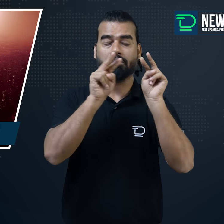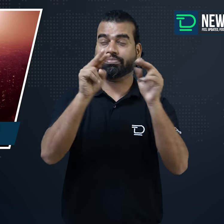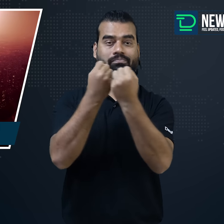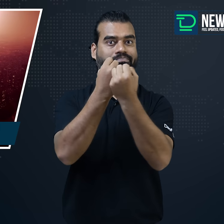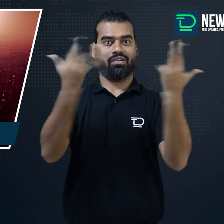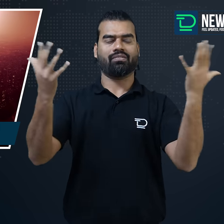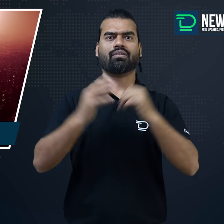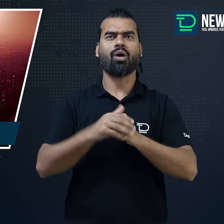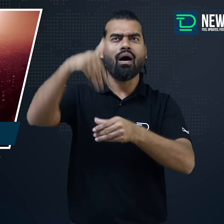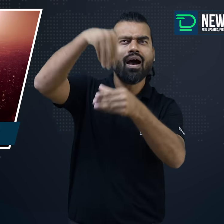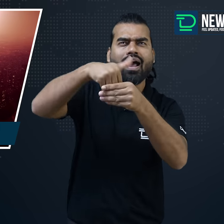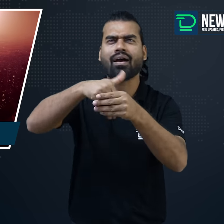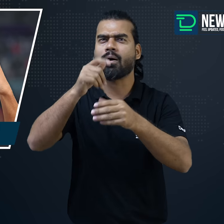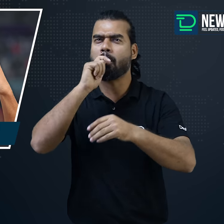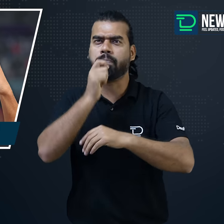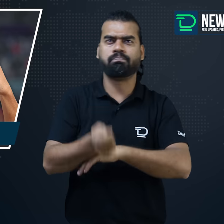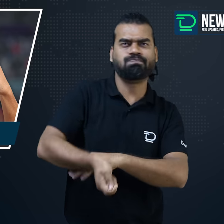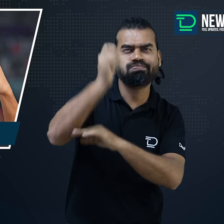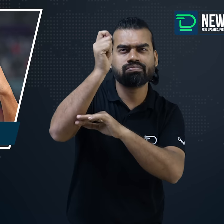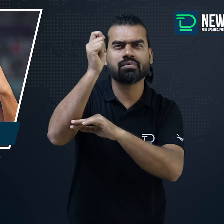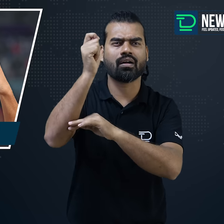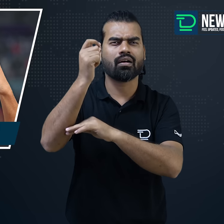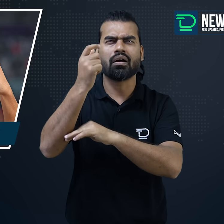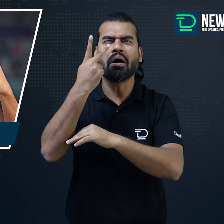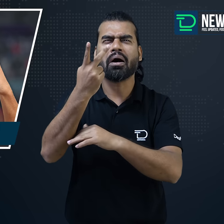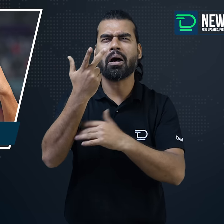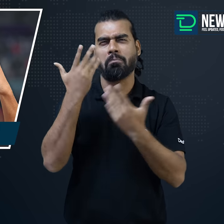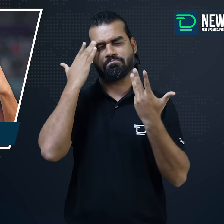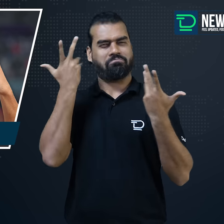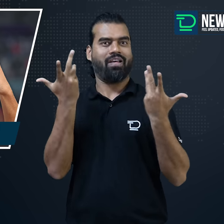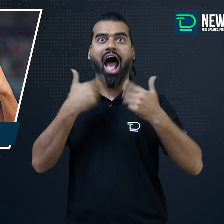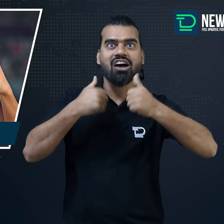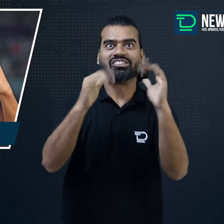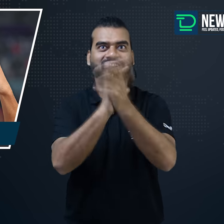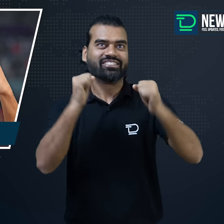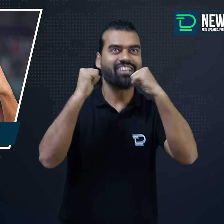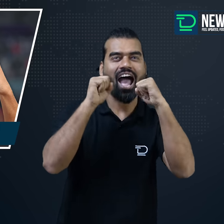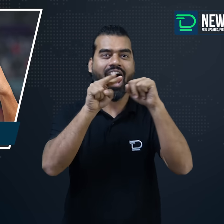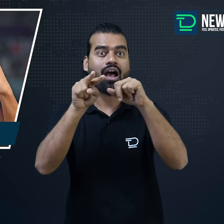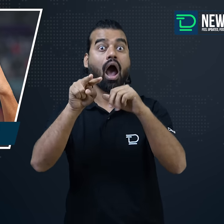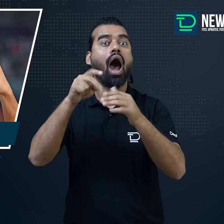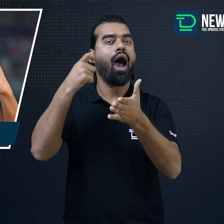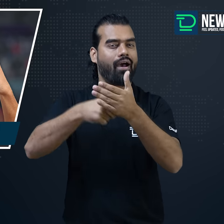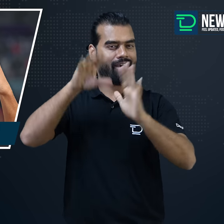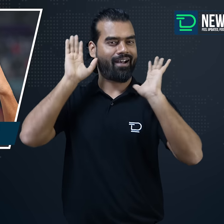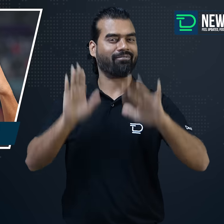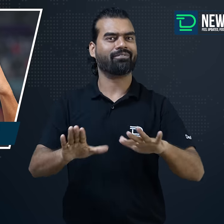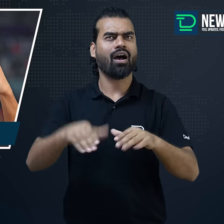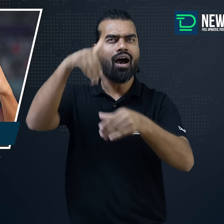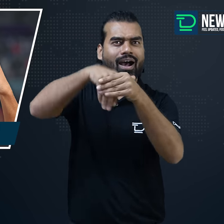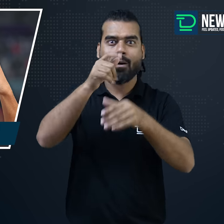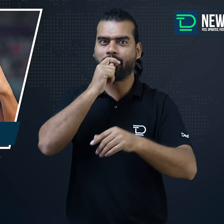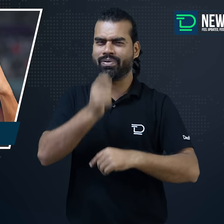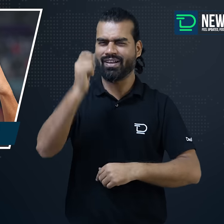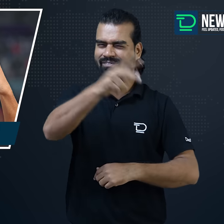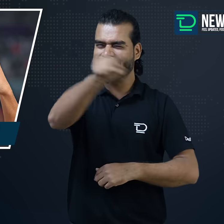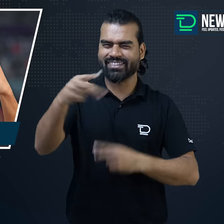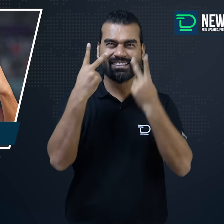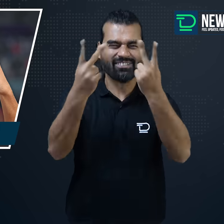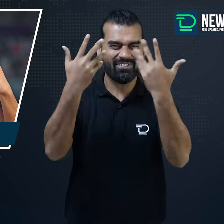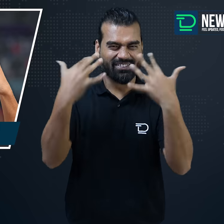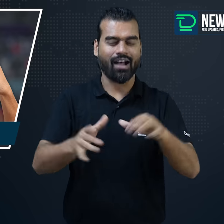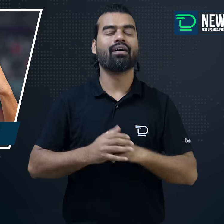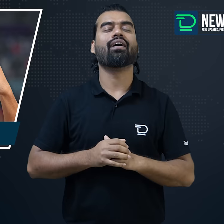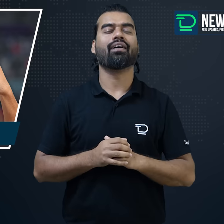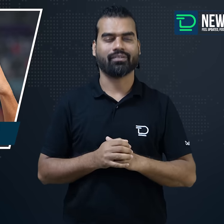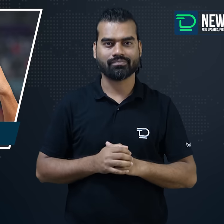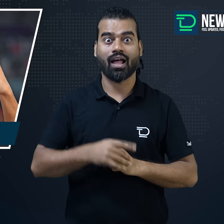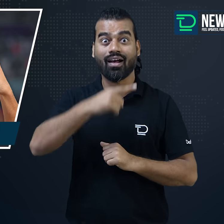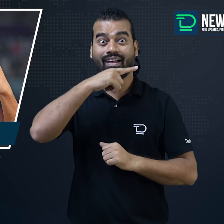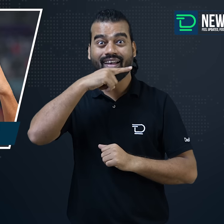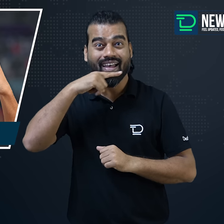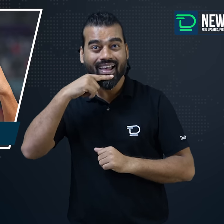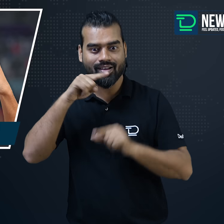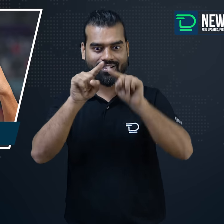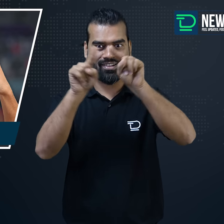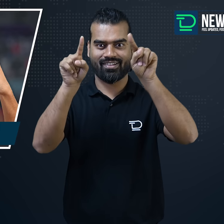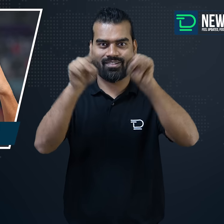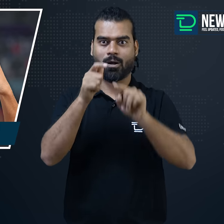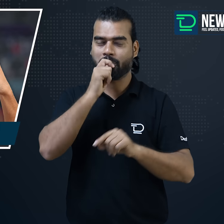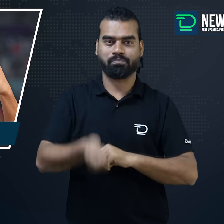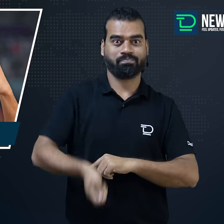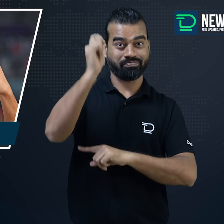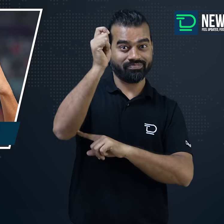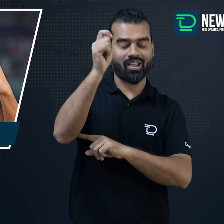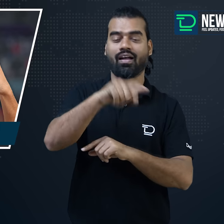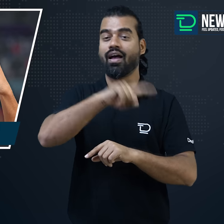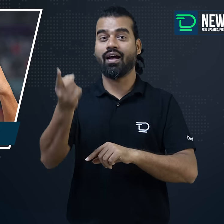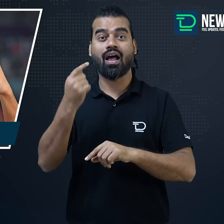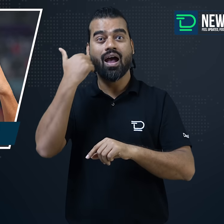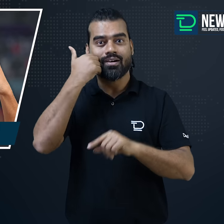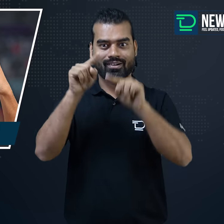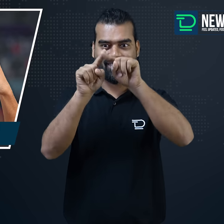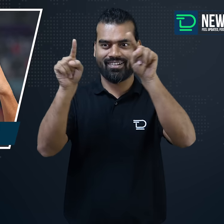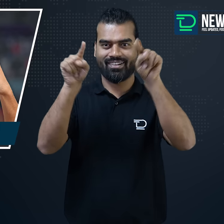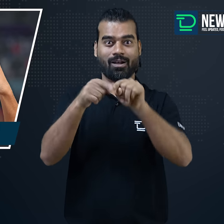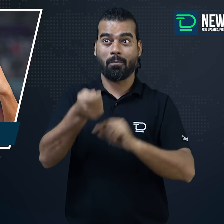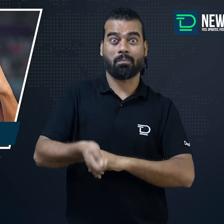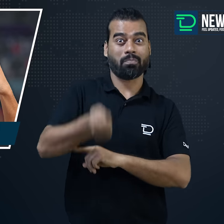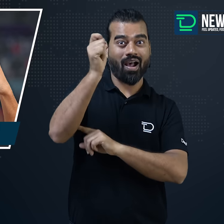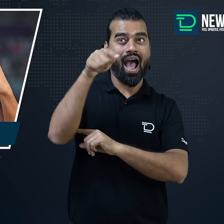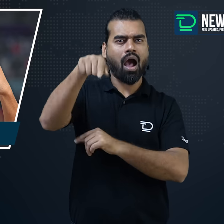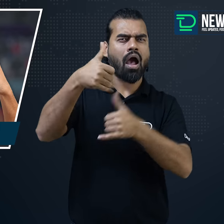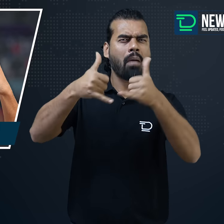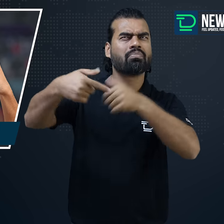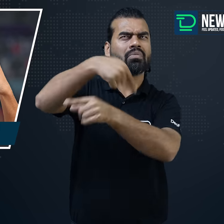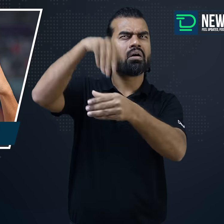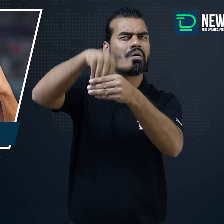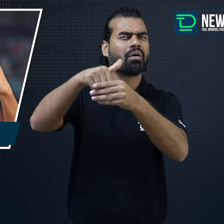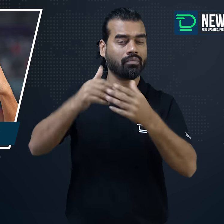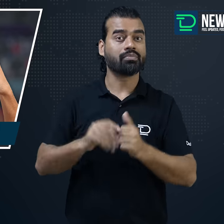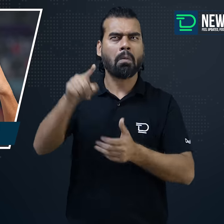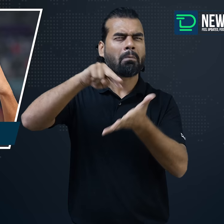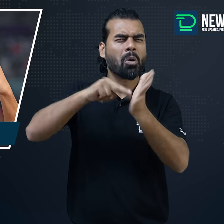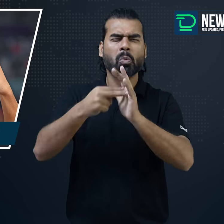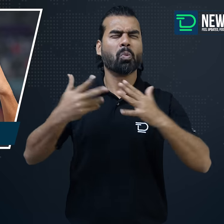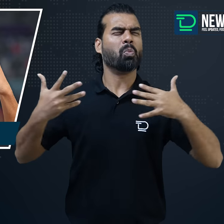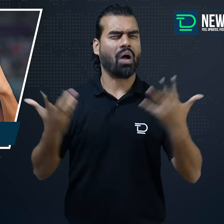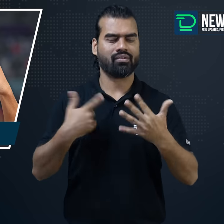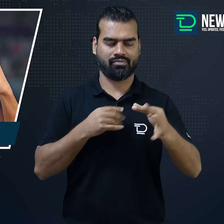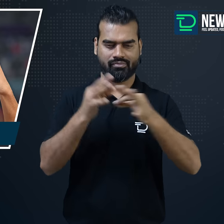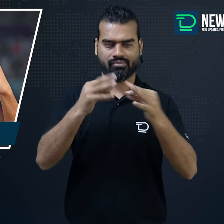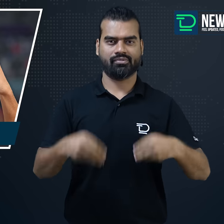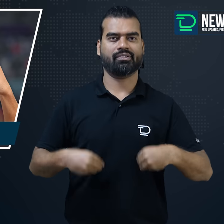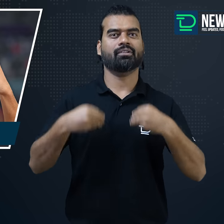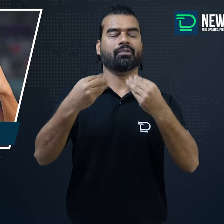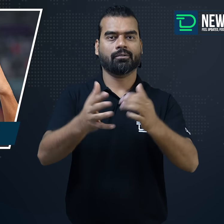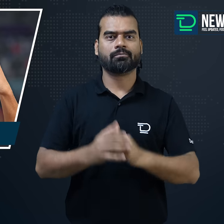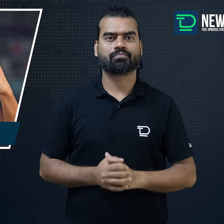without knowing the rules and why yellow and red cards are used in games. What is it meant for? I will explain.